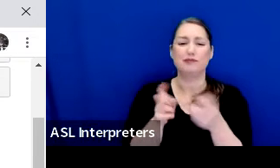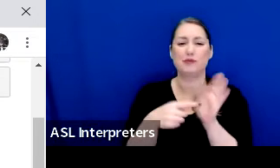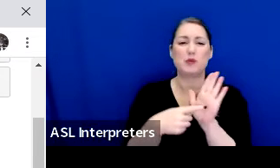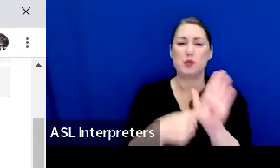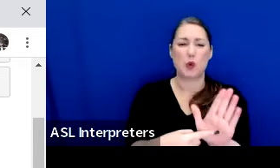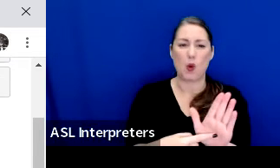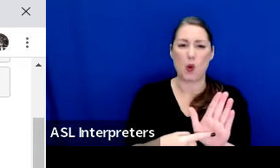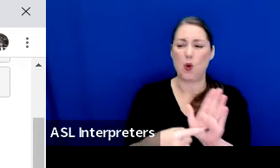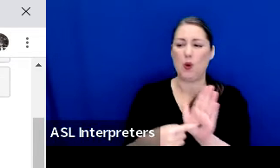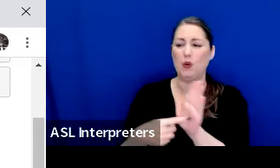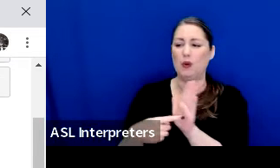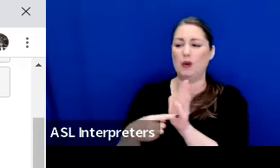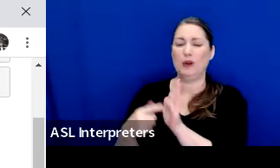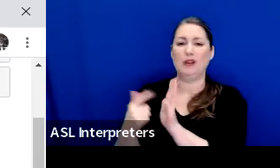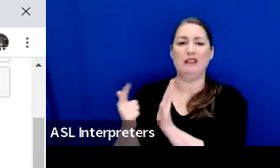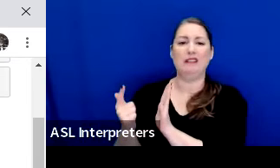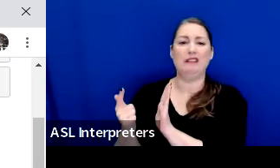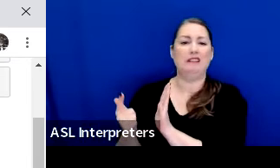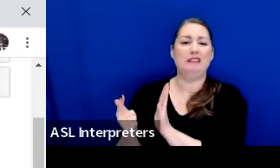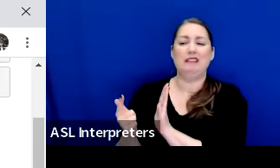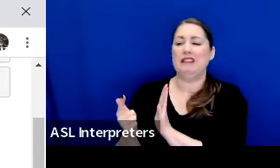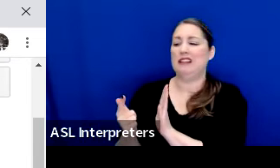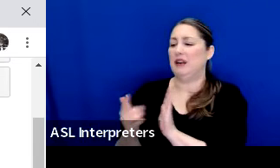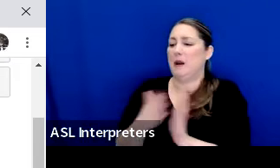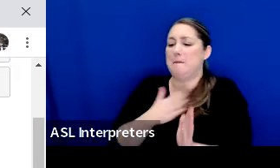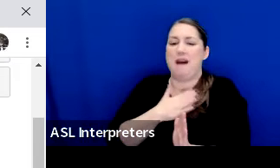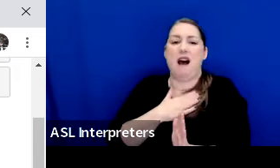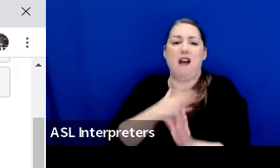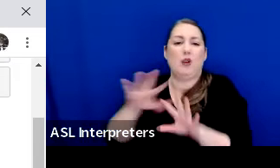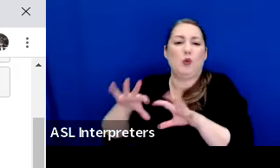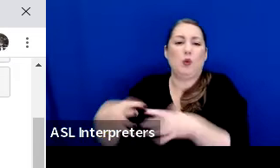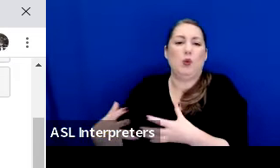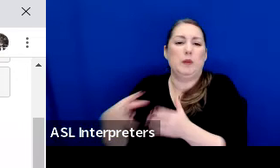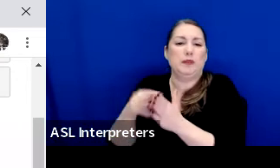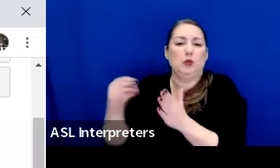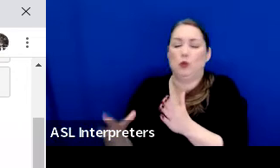it's against the law, because then you see my students read and I can't show that to you, but